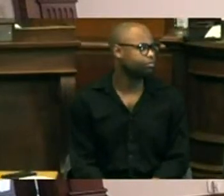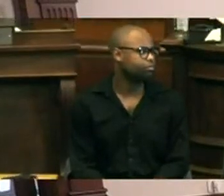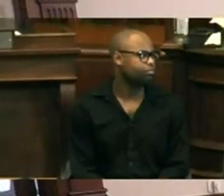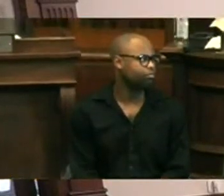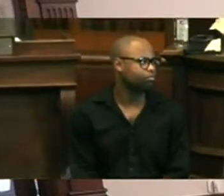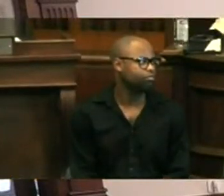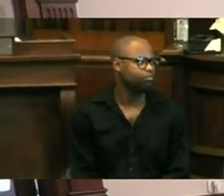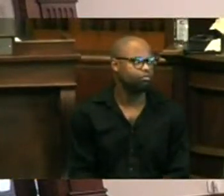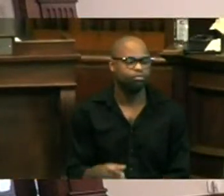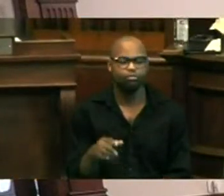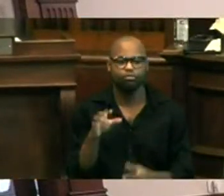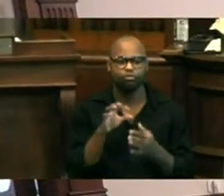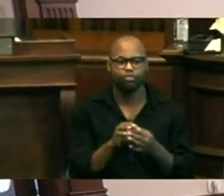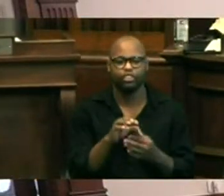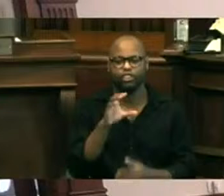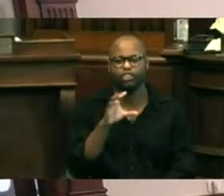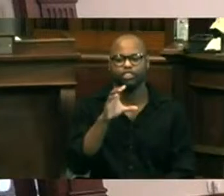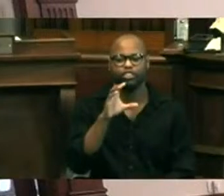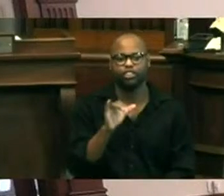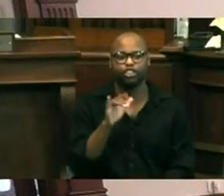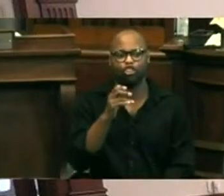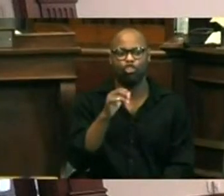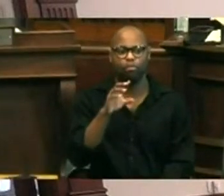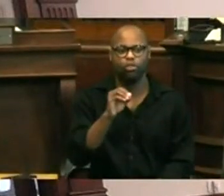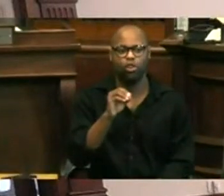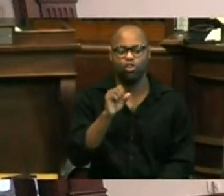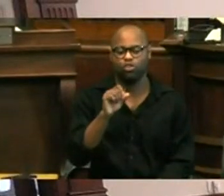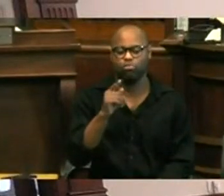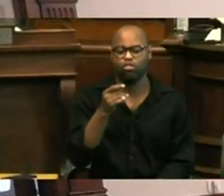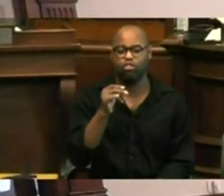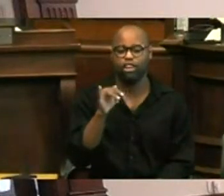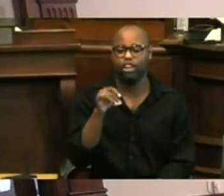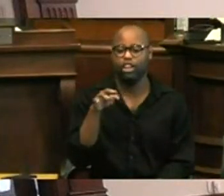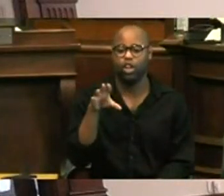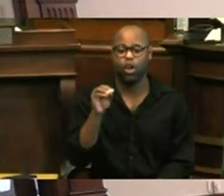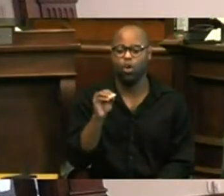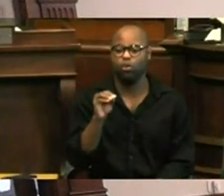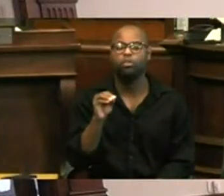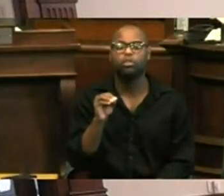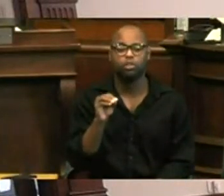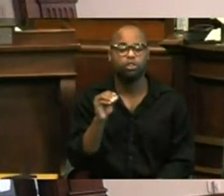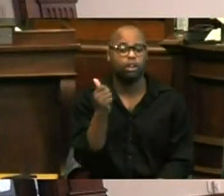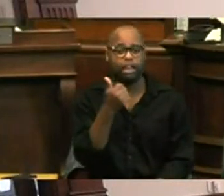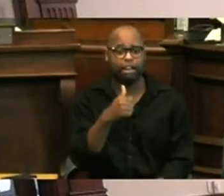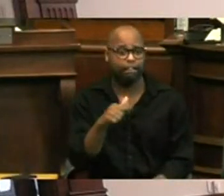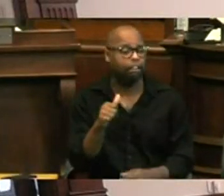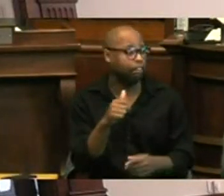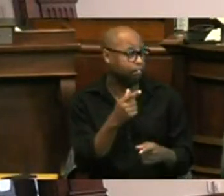first a data question. I'm going to see if I can get this right.